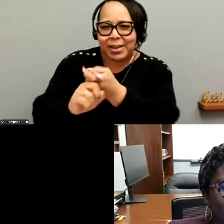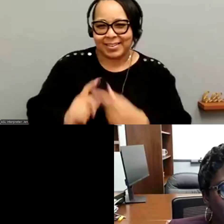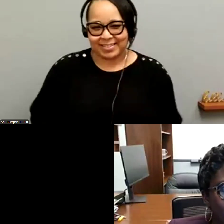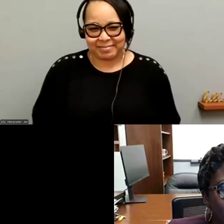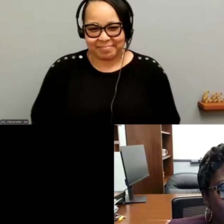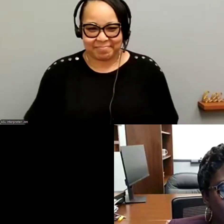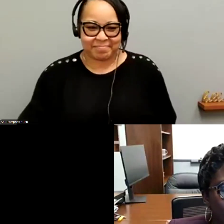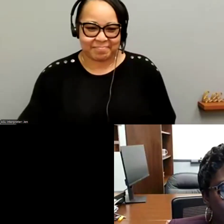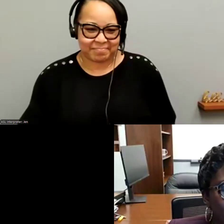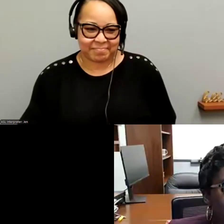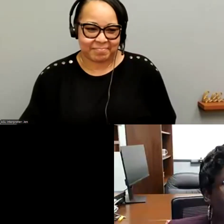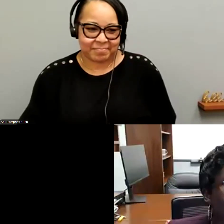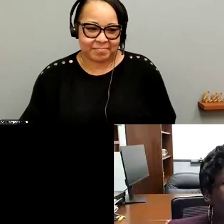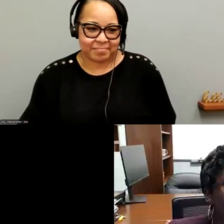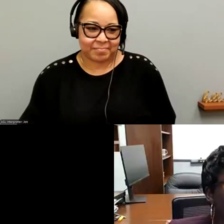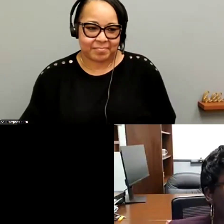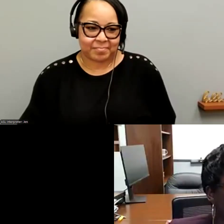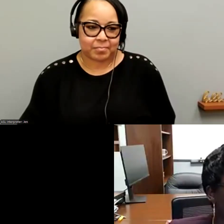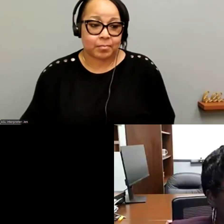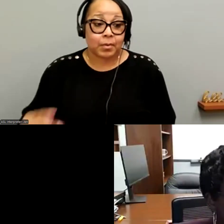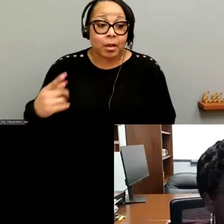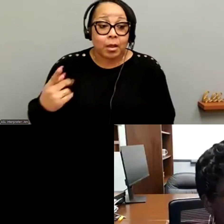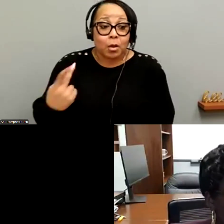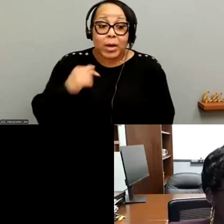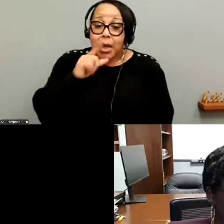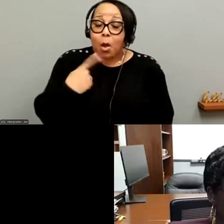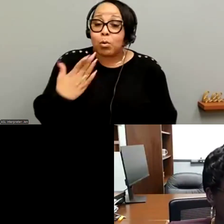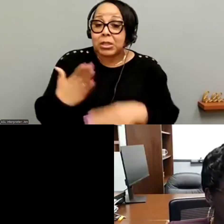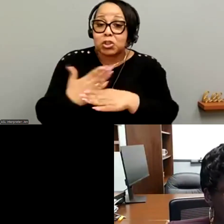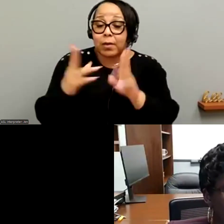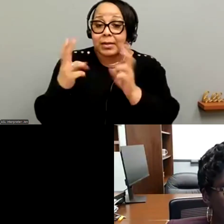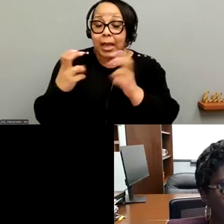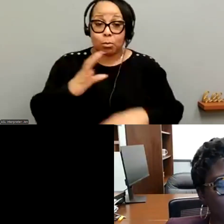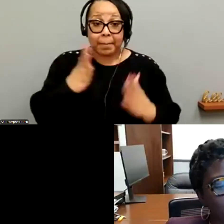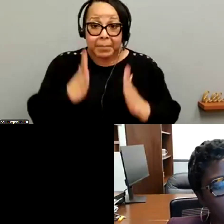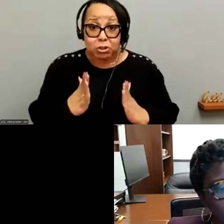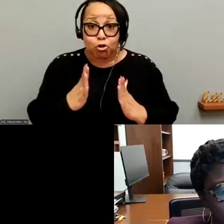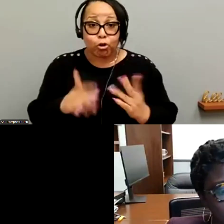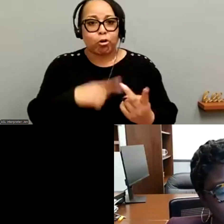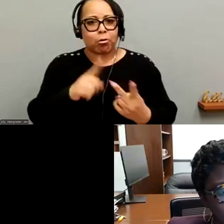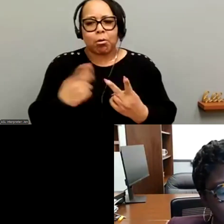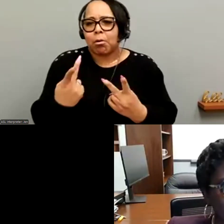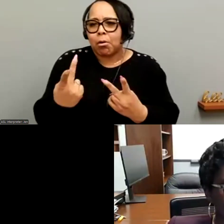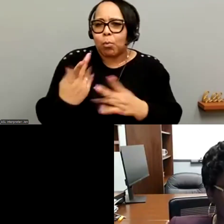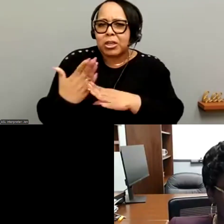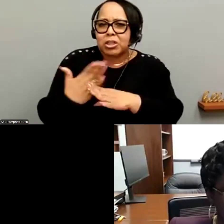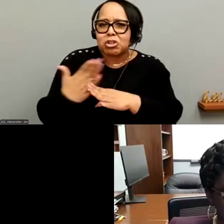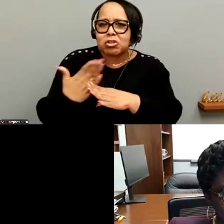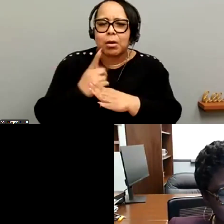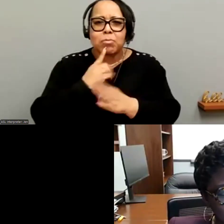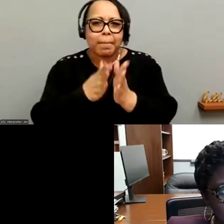13:07:35 We not only share the title 13:07:37 Commissioner, we share passions.